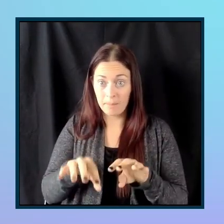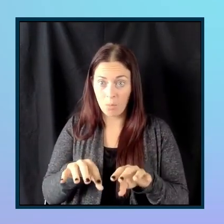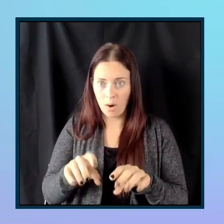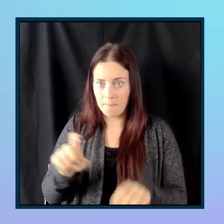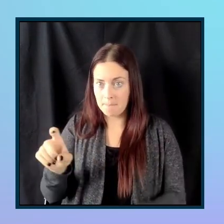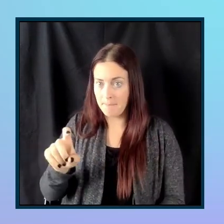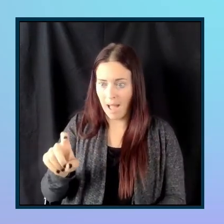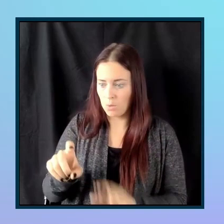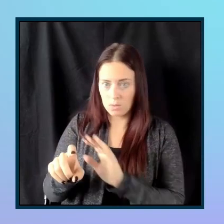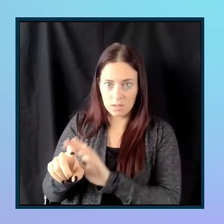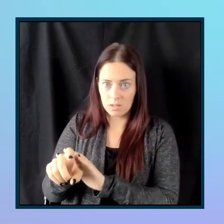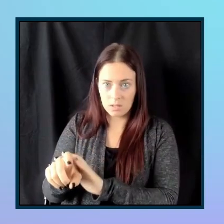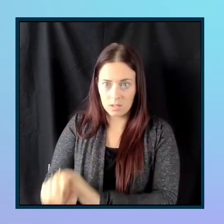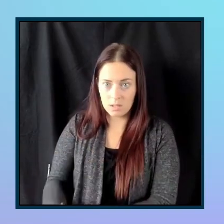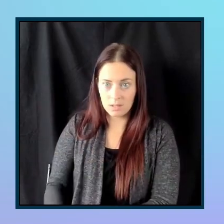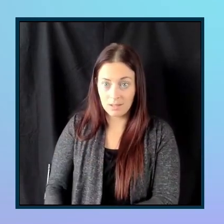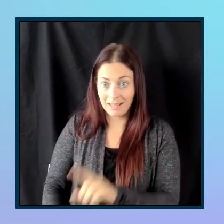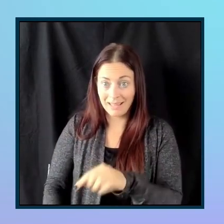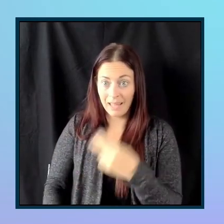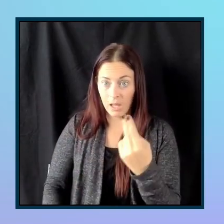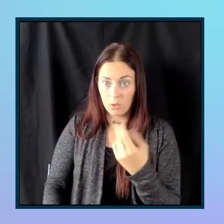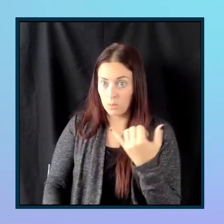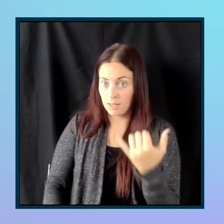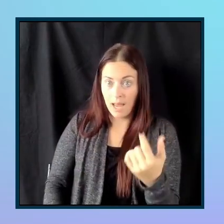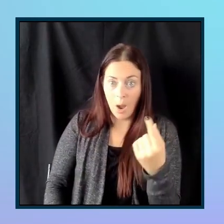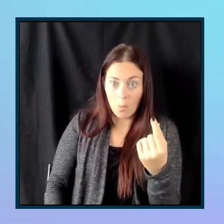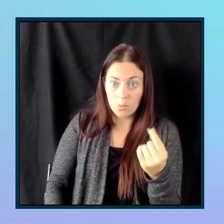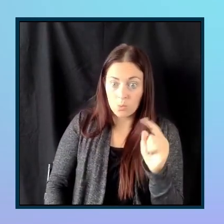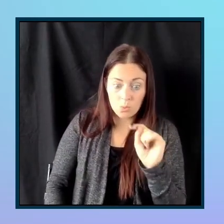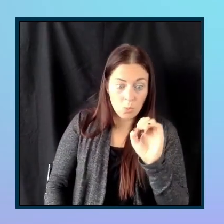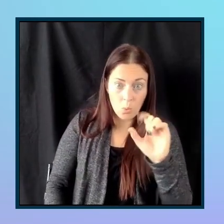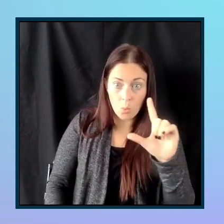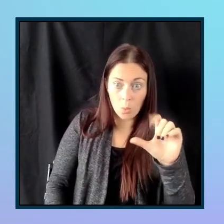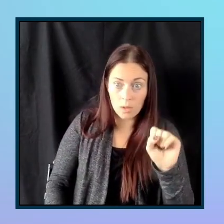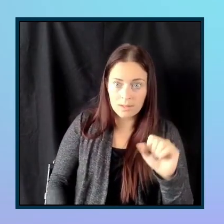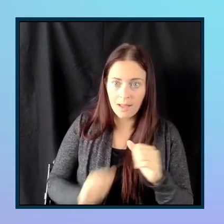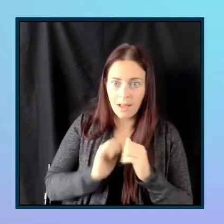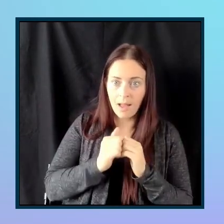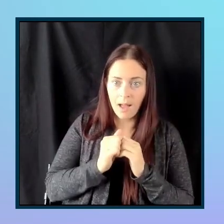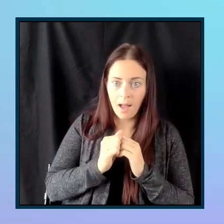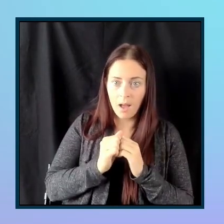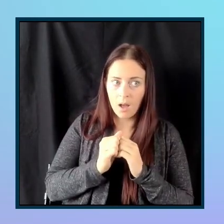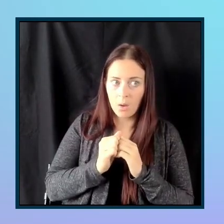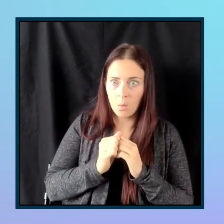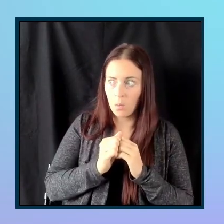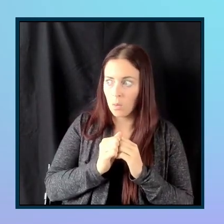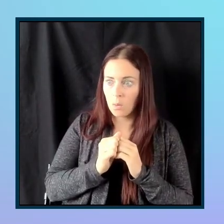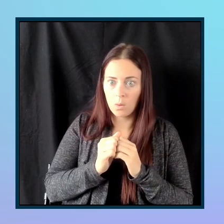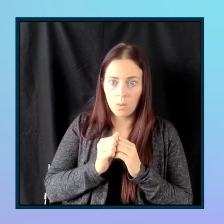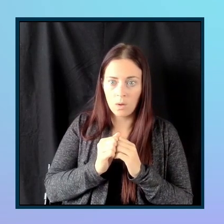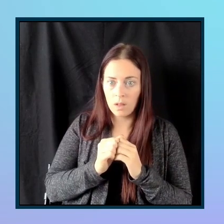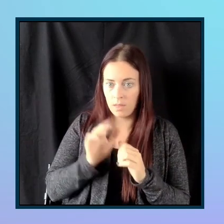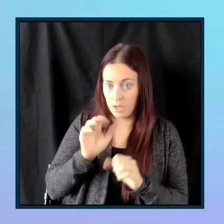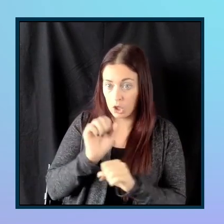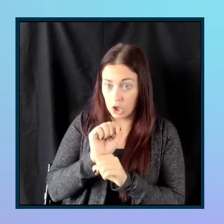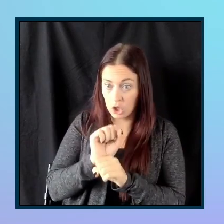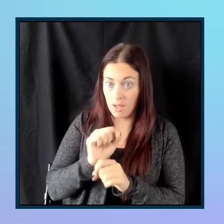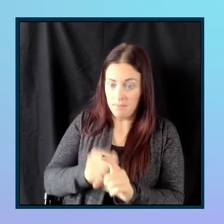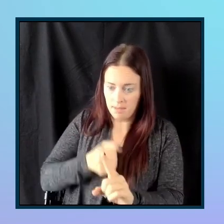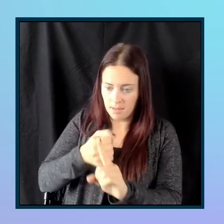and that means that they can't use their tools, you know, for their job." Okay, we need to do something about this, right?